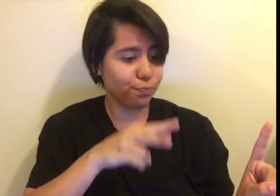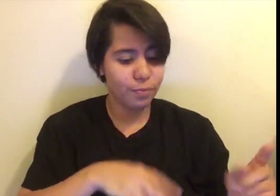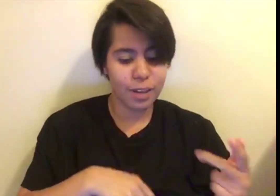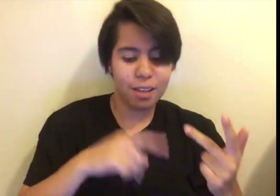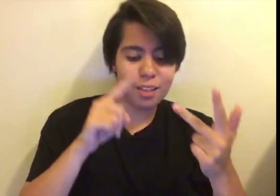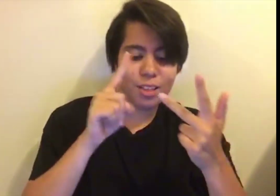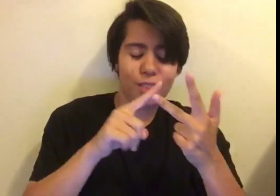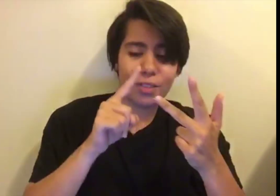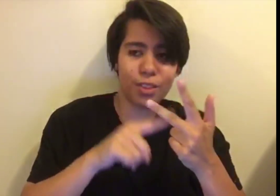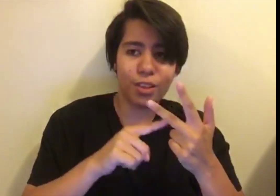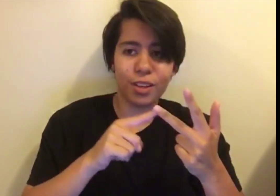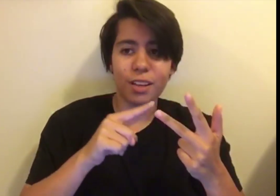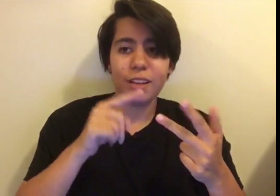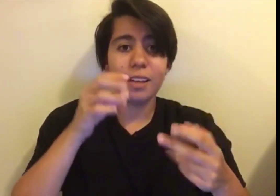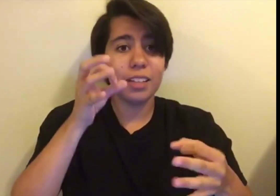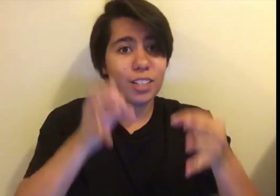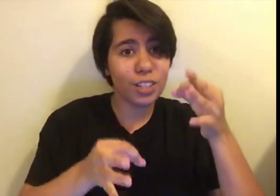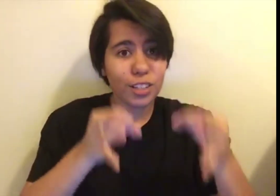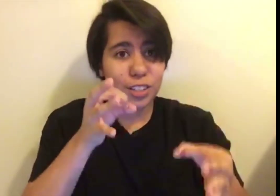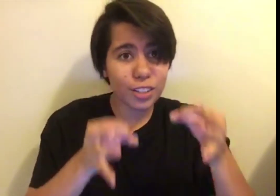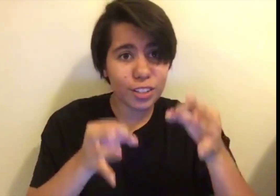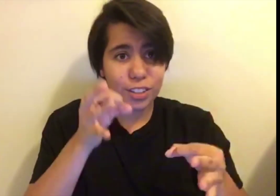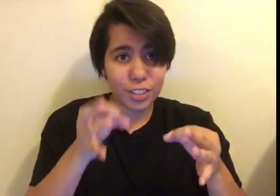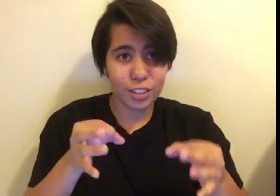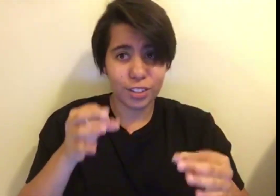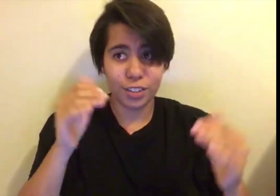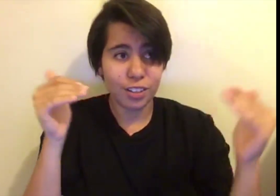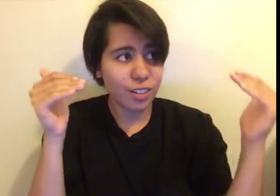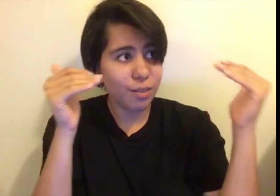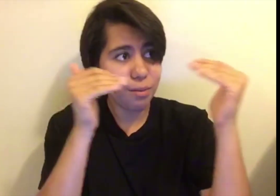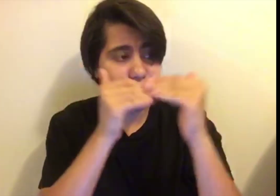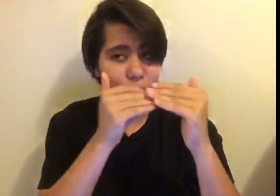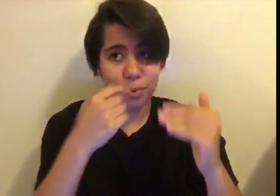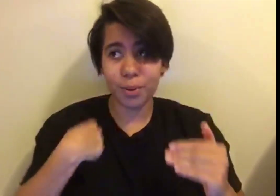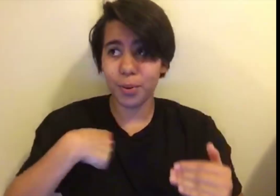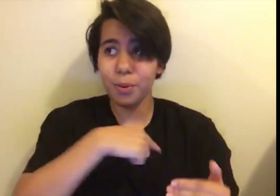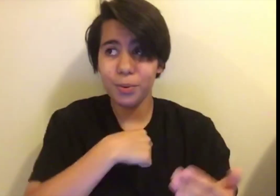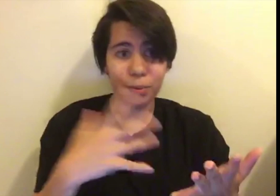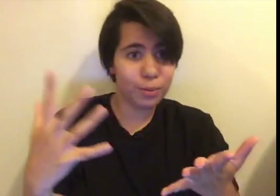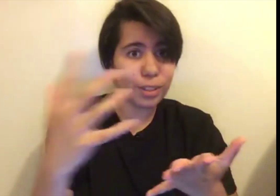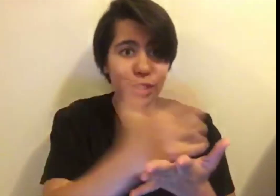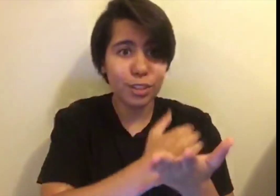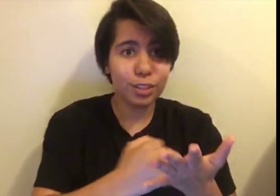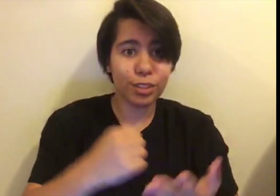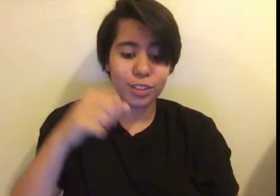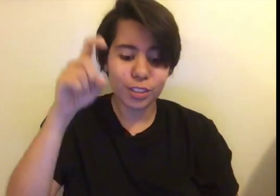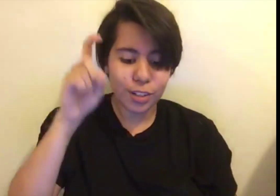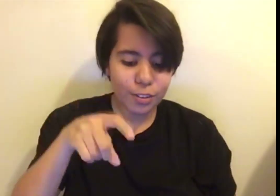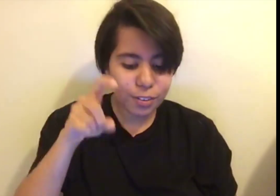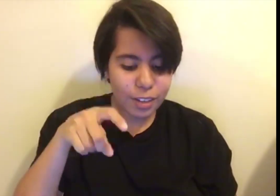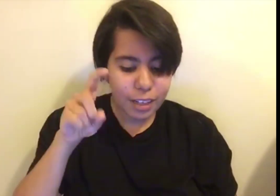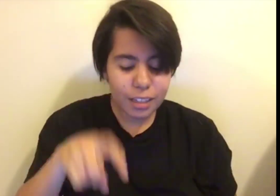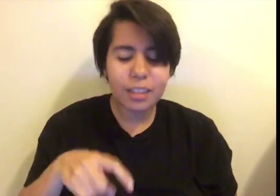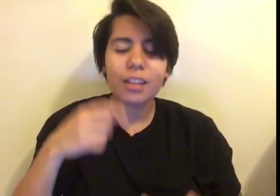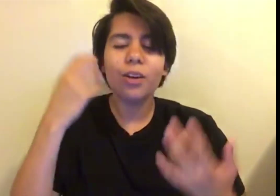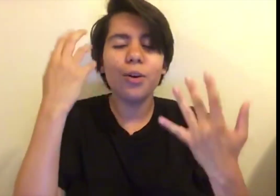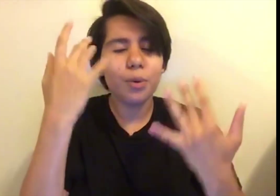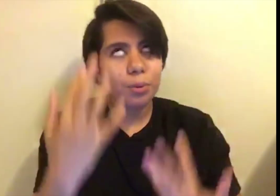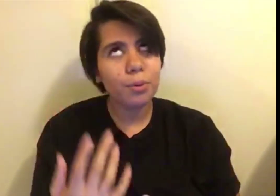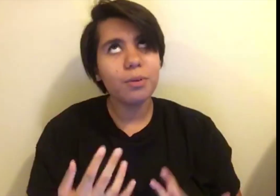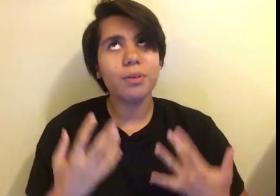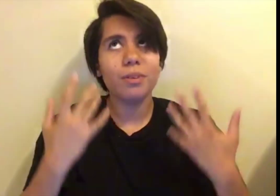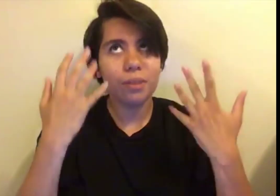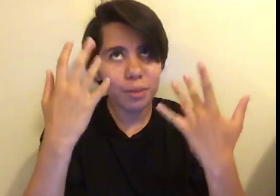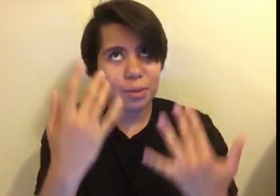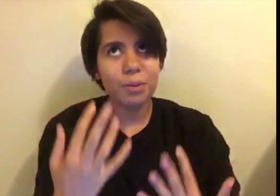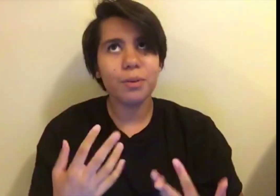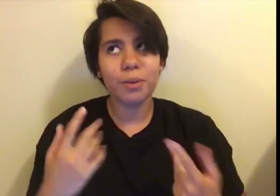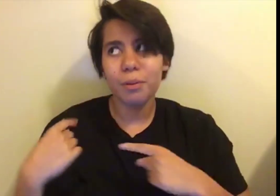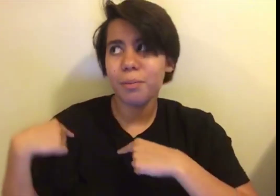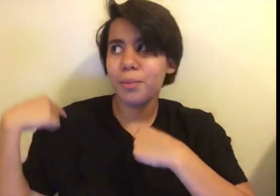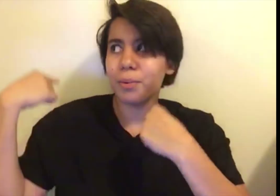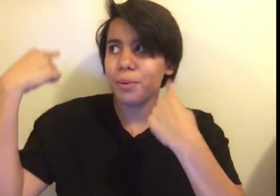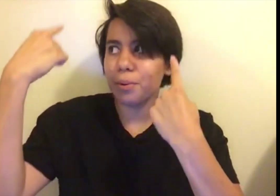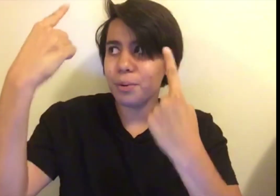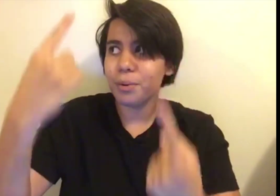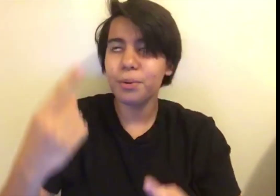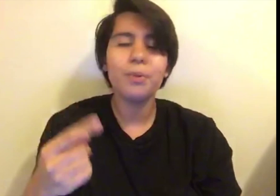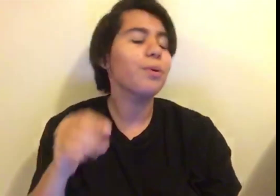of making us wait so long for justice.